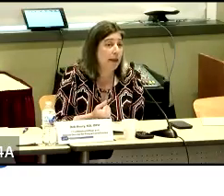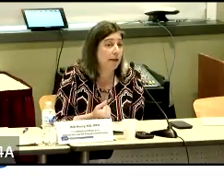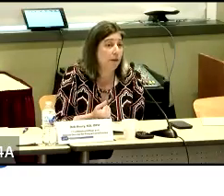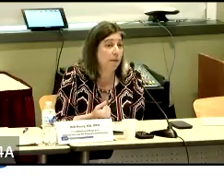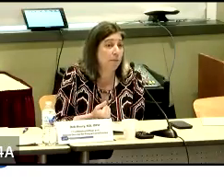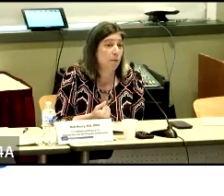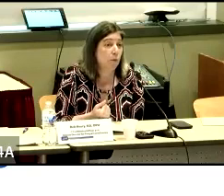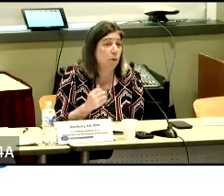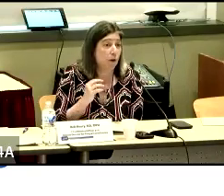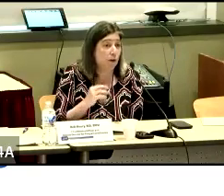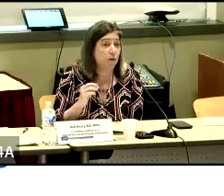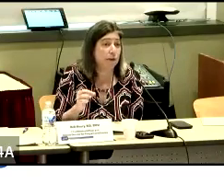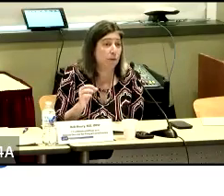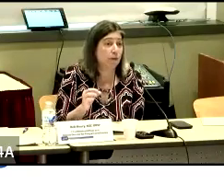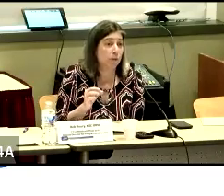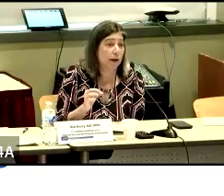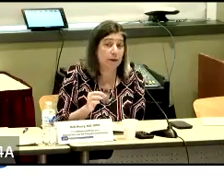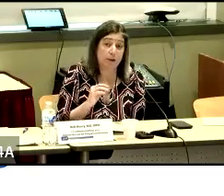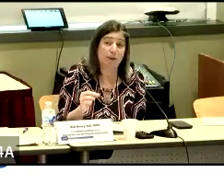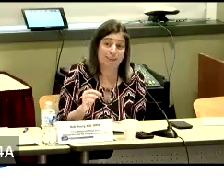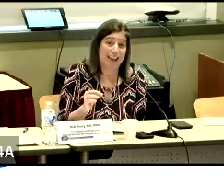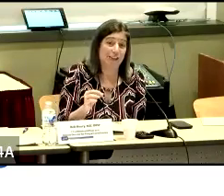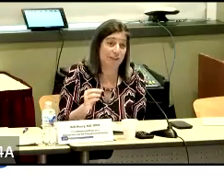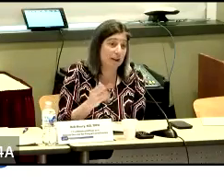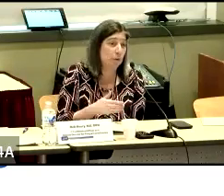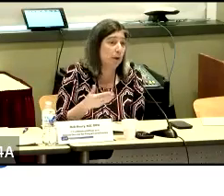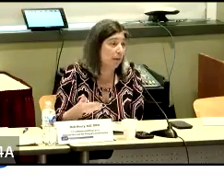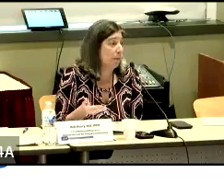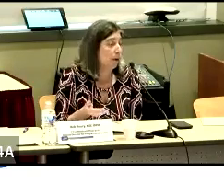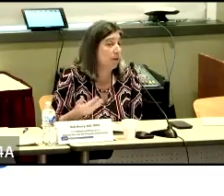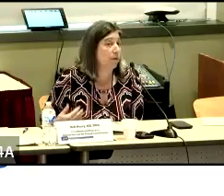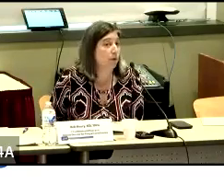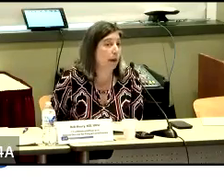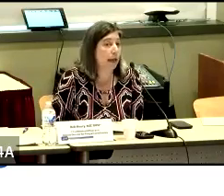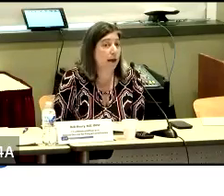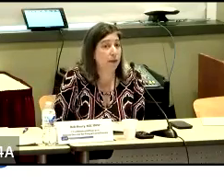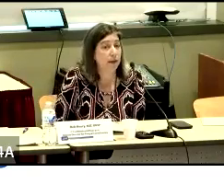And then, we've also looked at research priorities across the agency and we want to see what progress we're making on those.